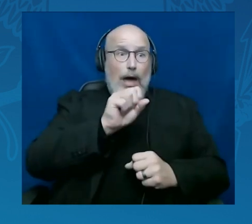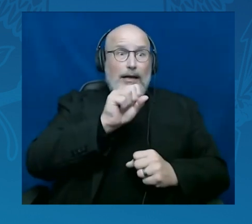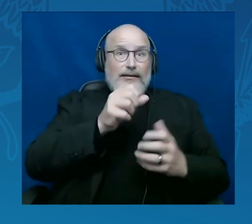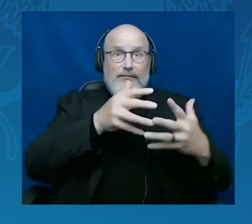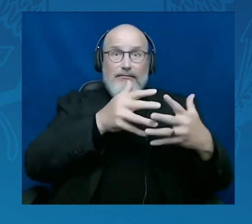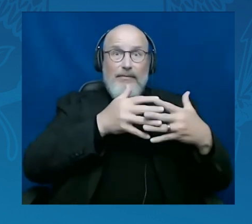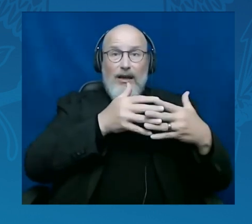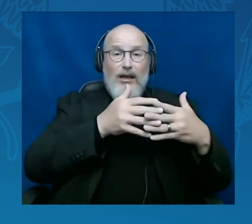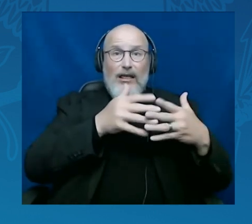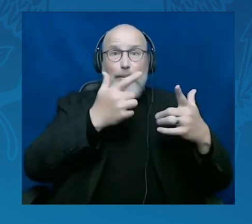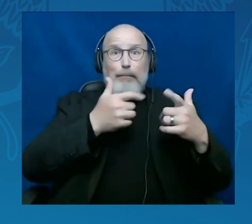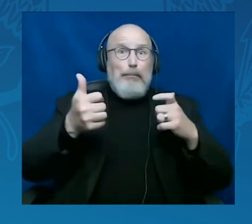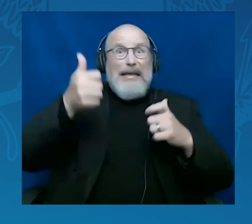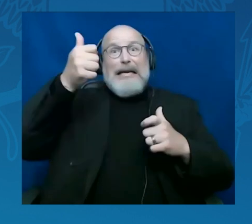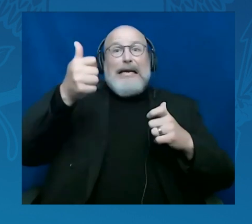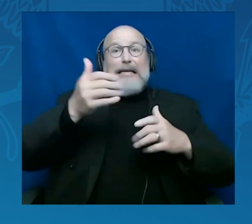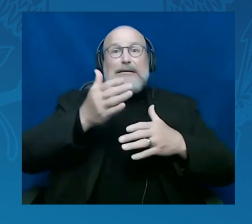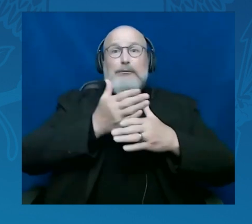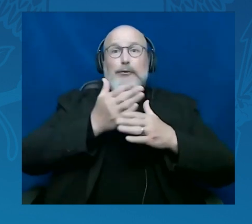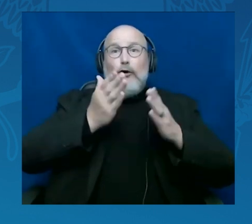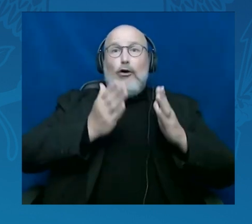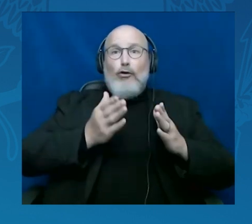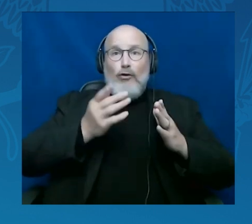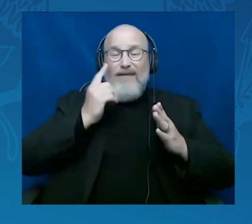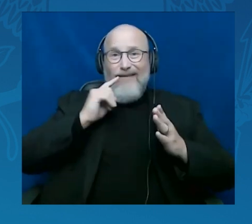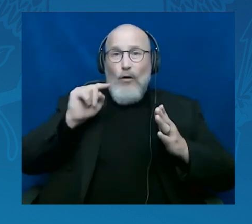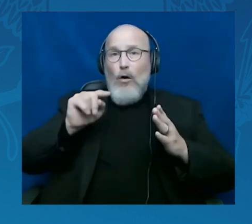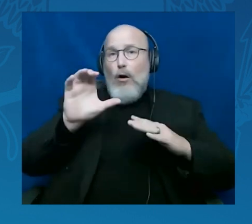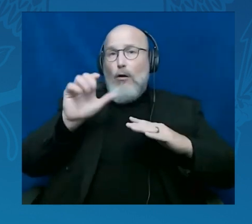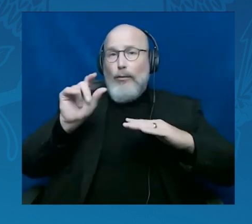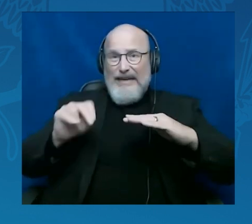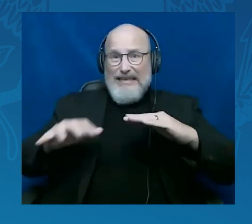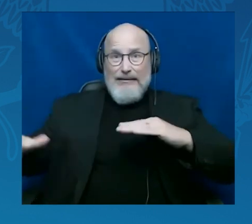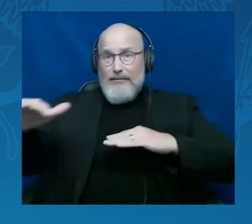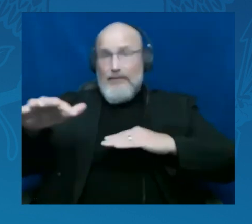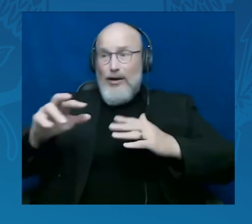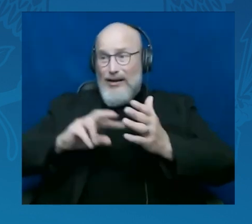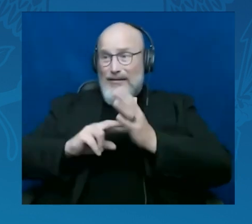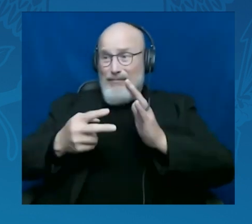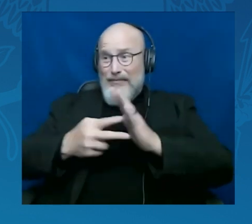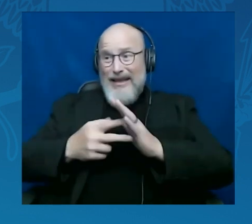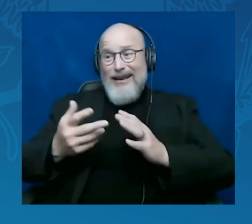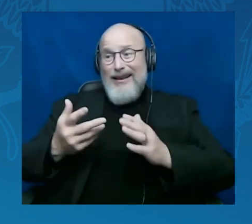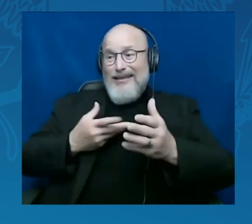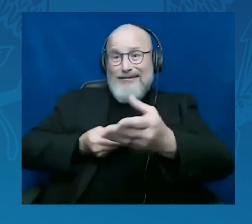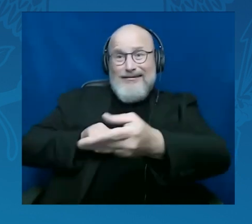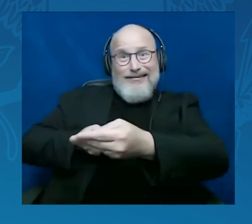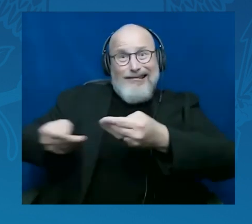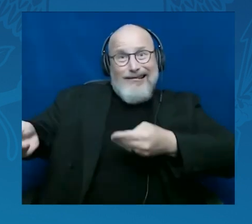This partnership benefits the economy of the United States just as it benefits your economies.